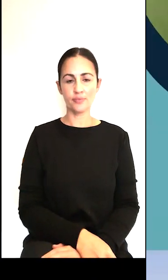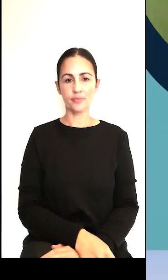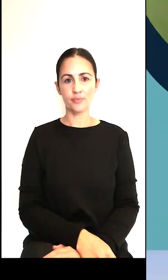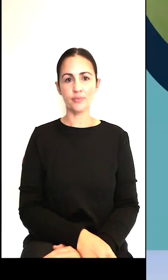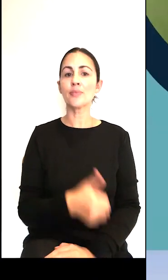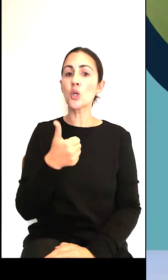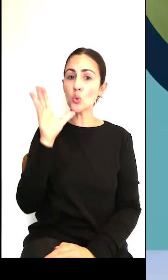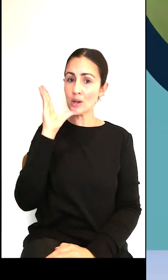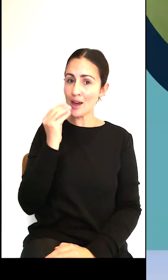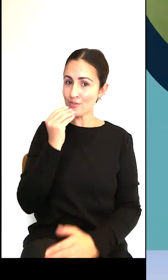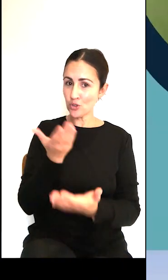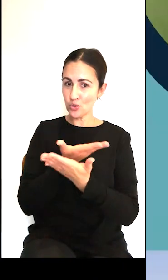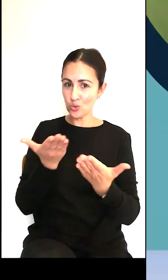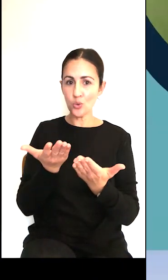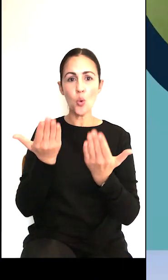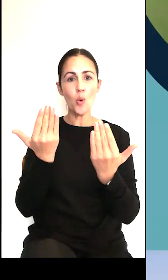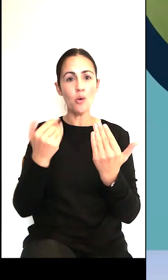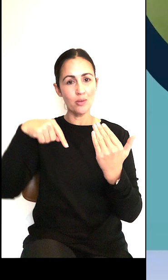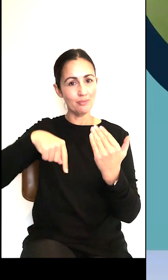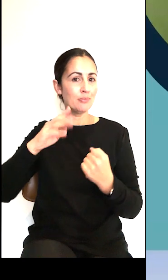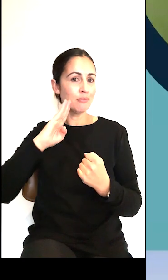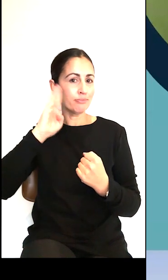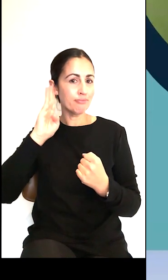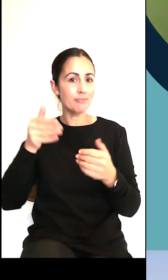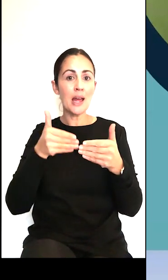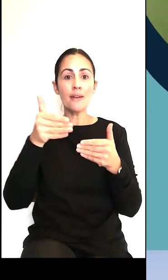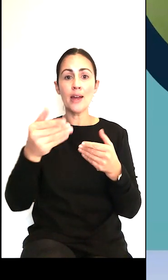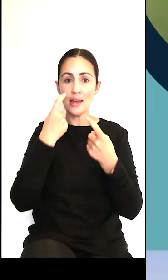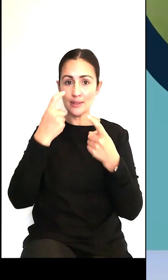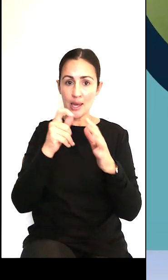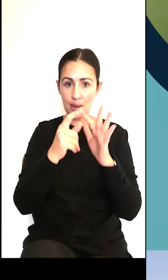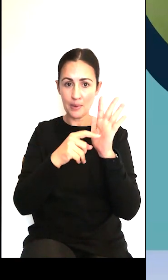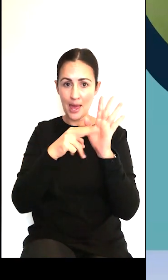Good afternoon, everyone and welcome to this joint webinar, advance Care Planning and My Health Record for carers.